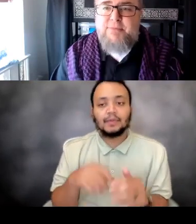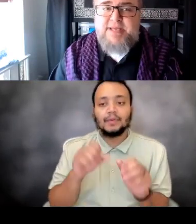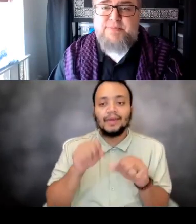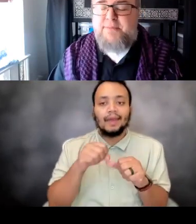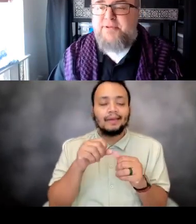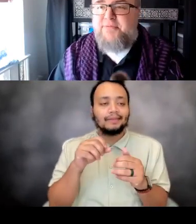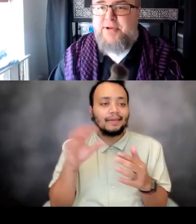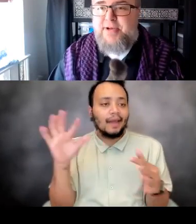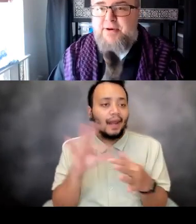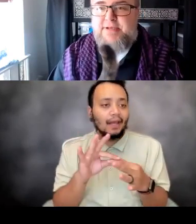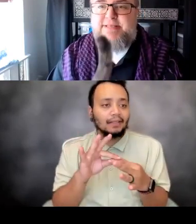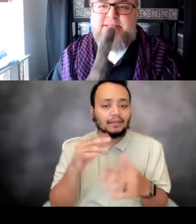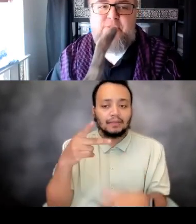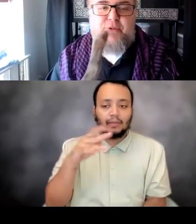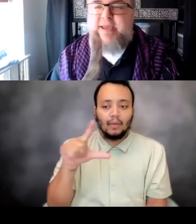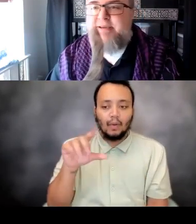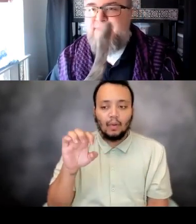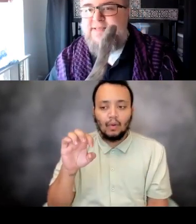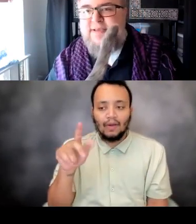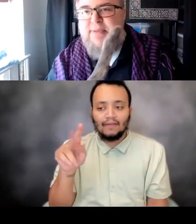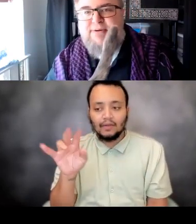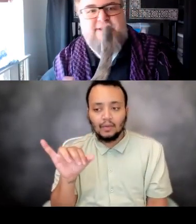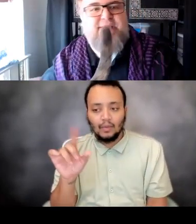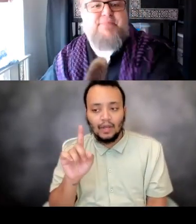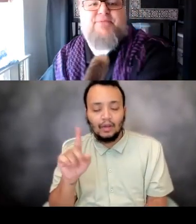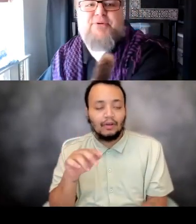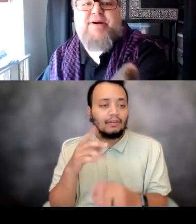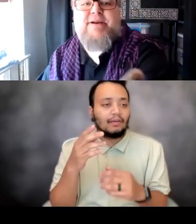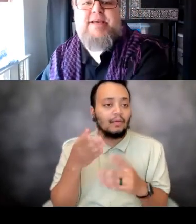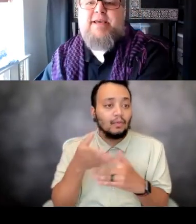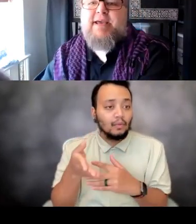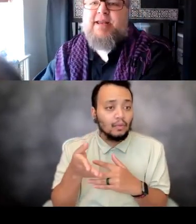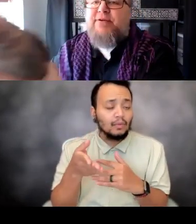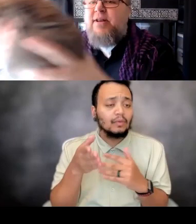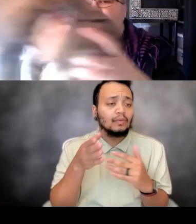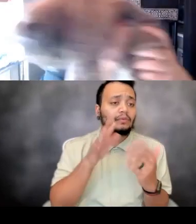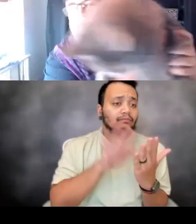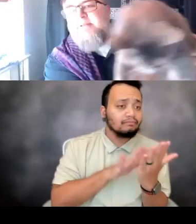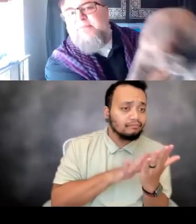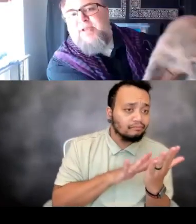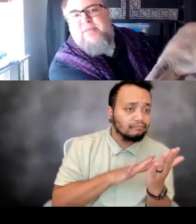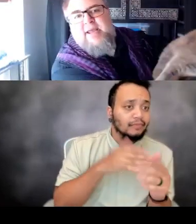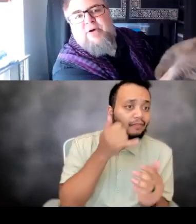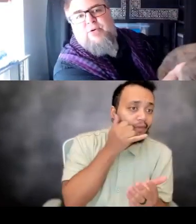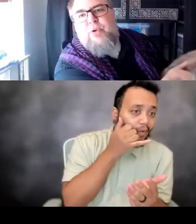Everybody has been able to figure it out in some way at somehow time before, and if you're not able to figure that out,